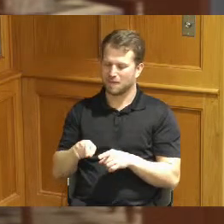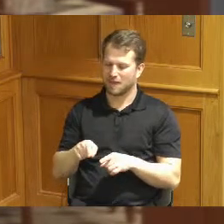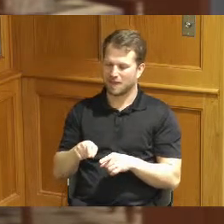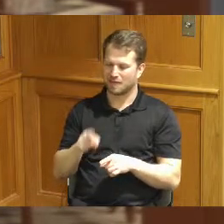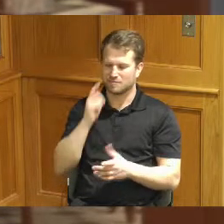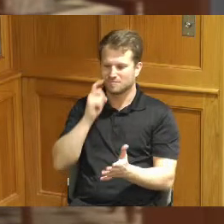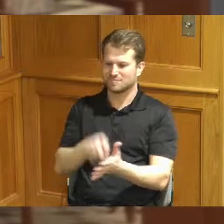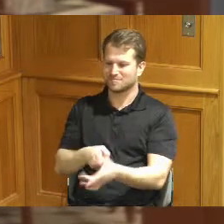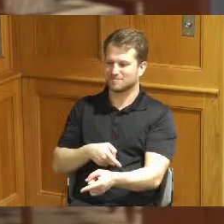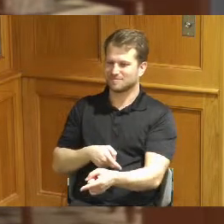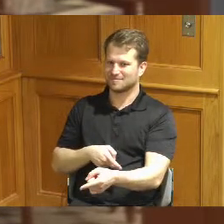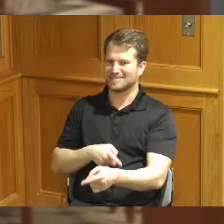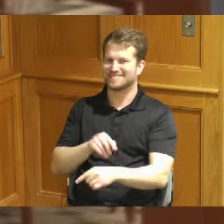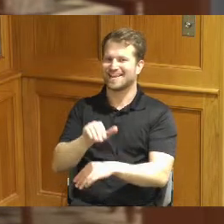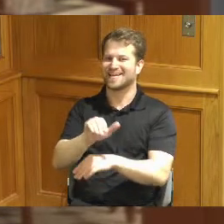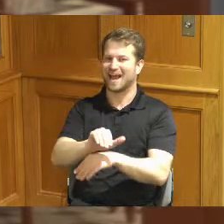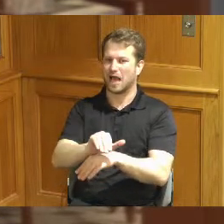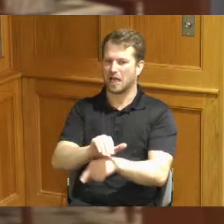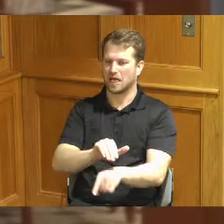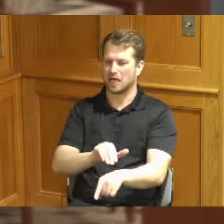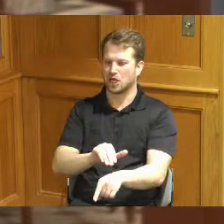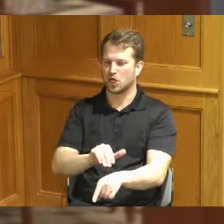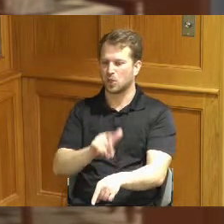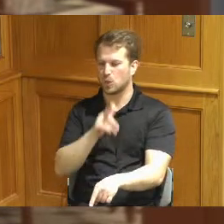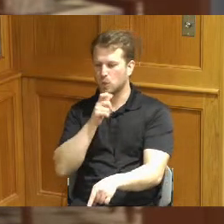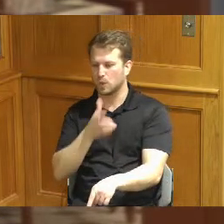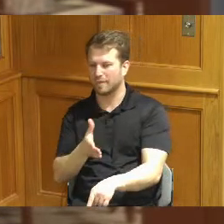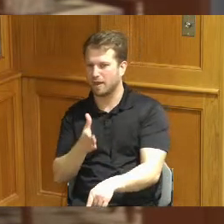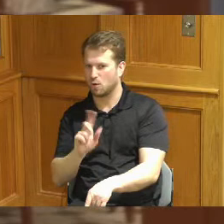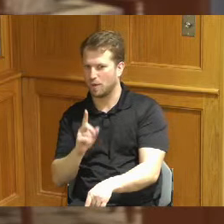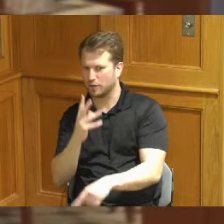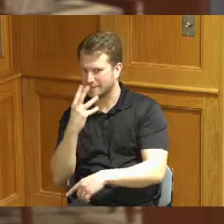it's where people sleep at night so the problem we have is the street Outreach